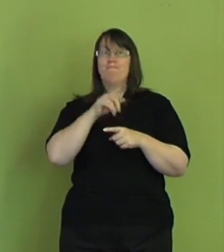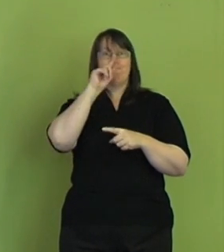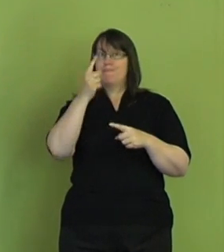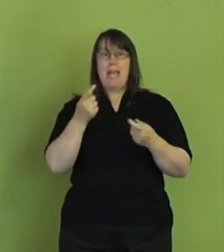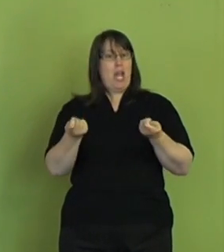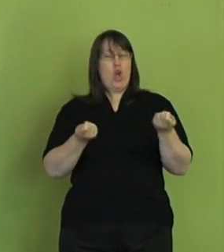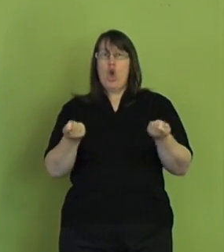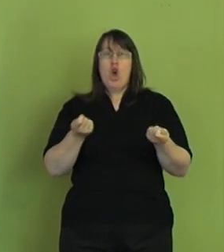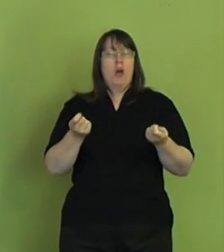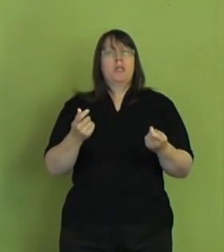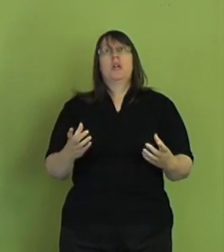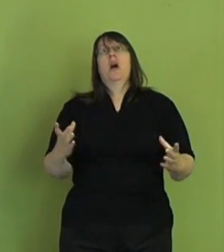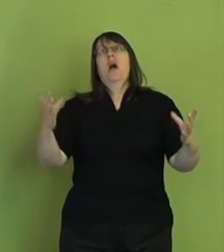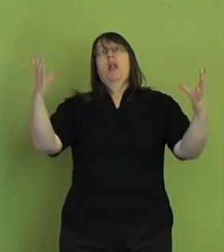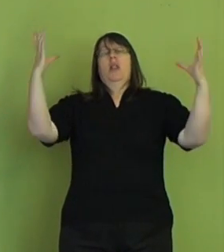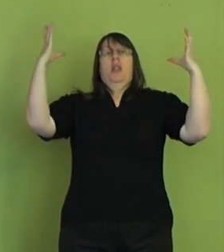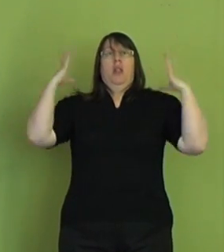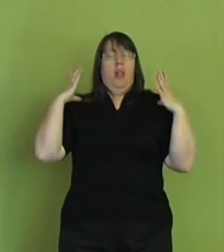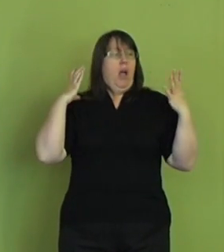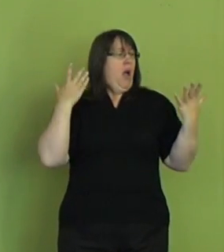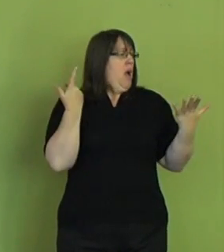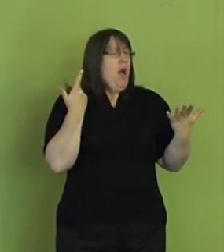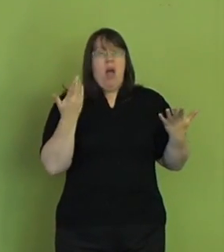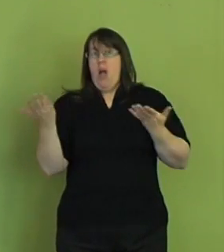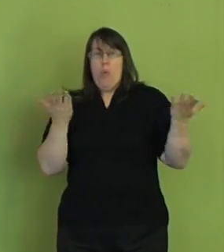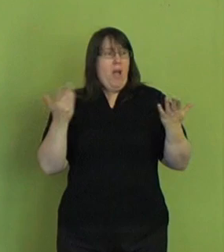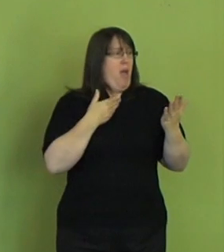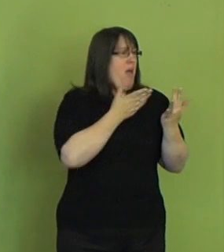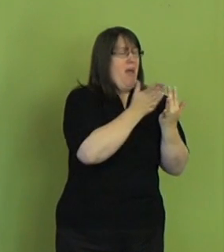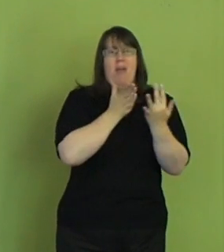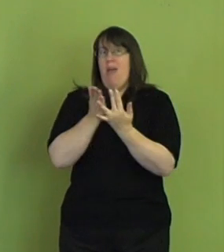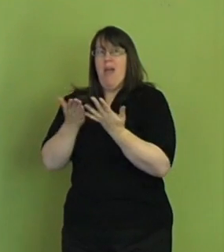it's too much, we don't know where to turn.